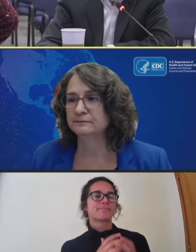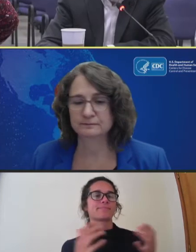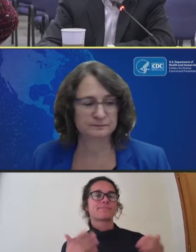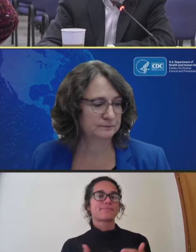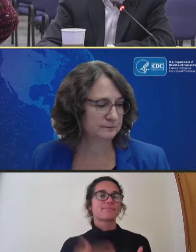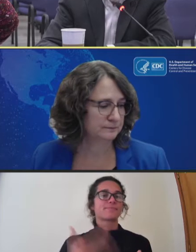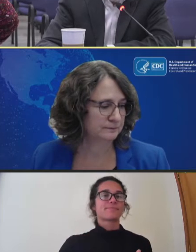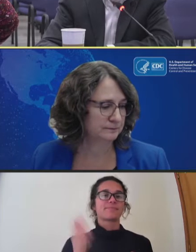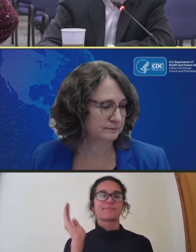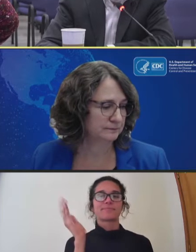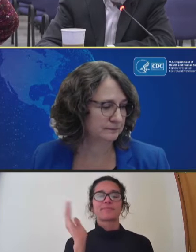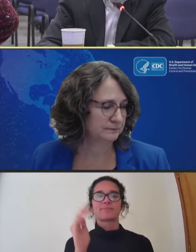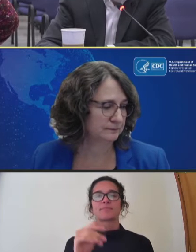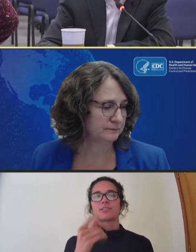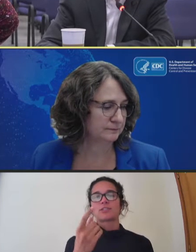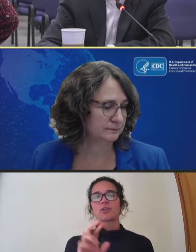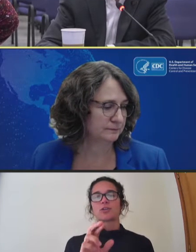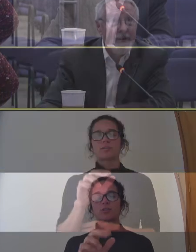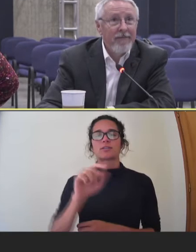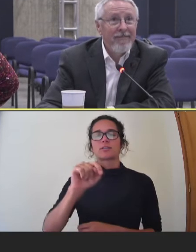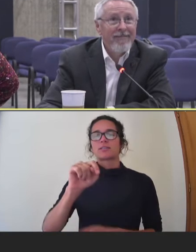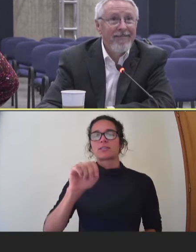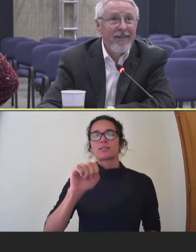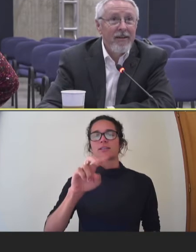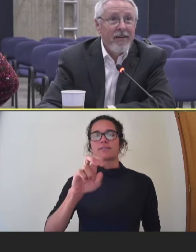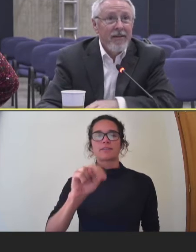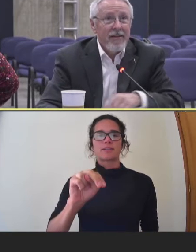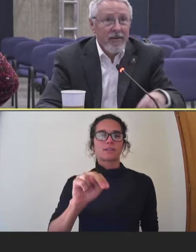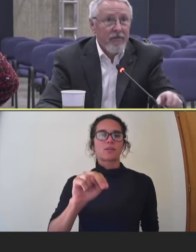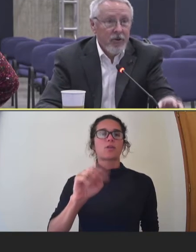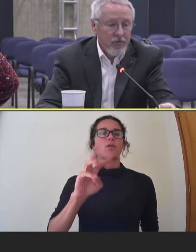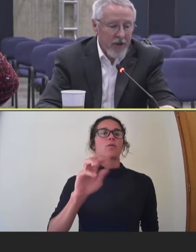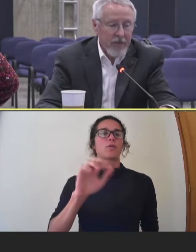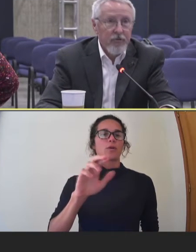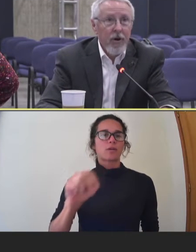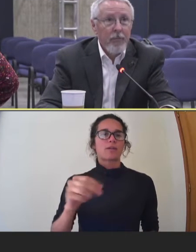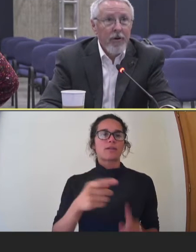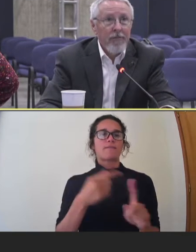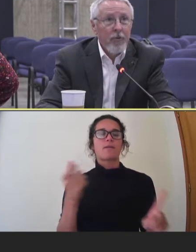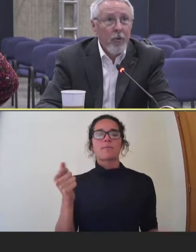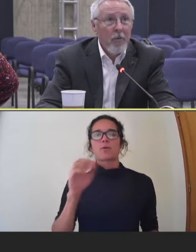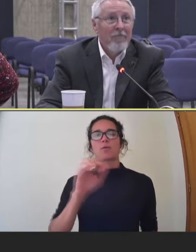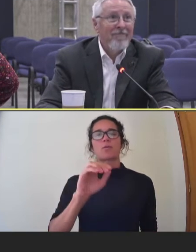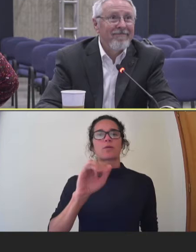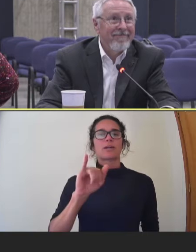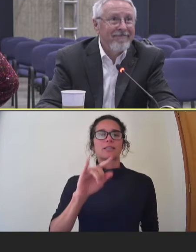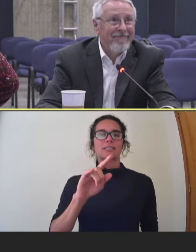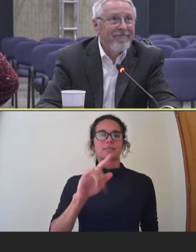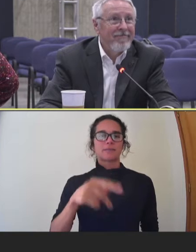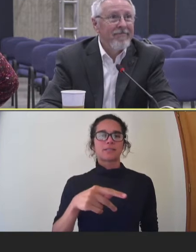Tevin Warren from OIDP. Tevin, your slides are up. You have the floor.